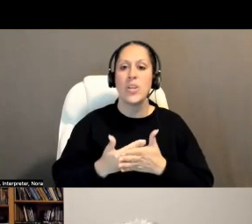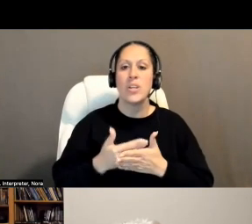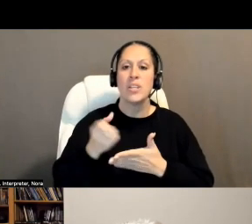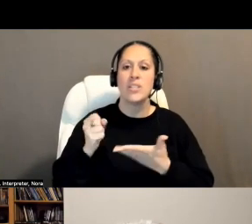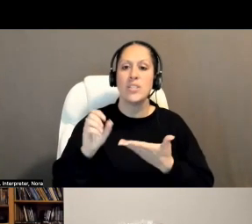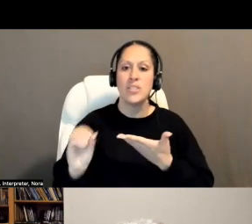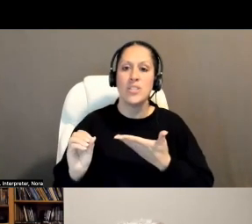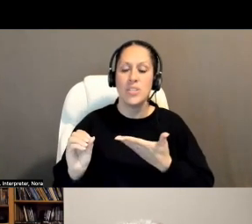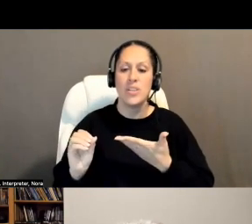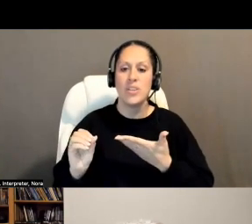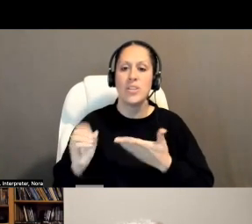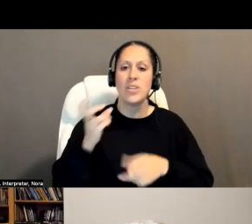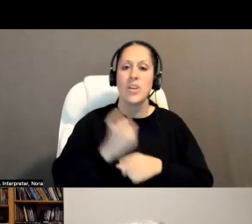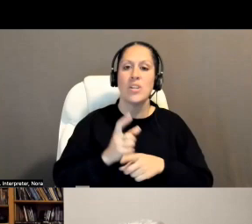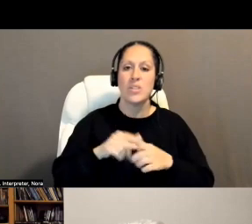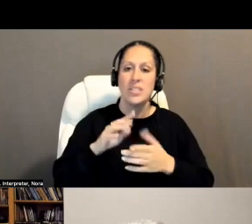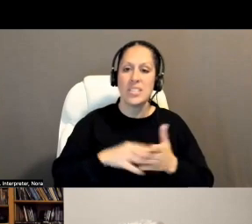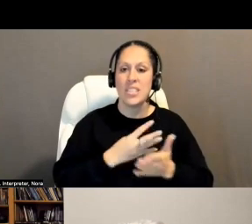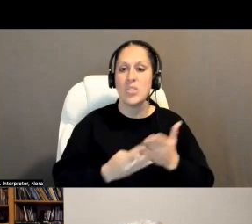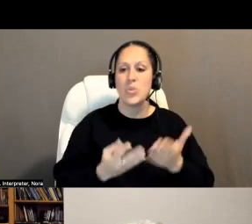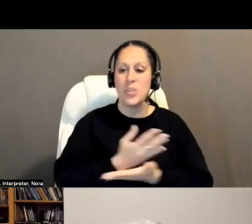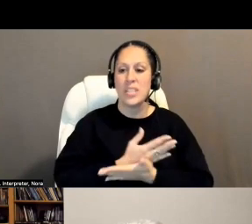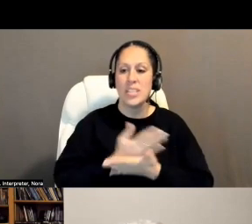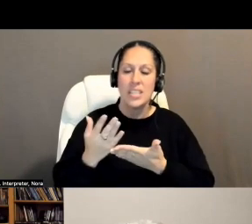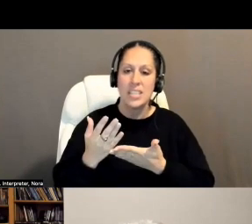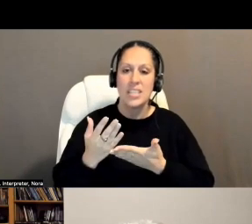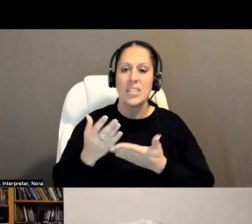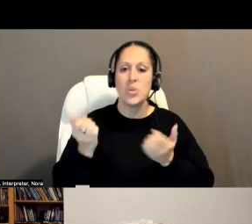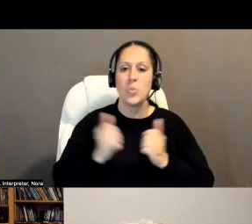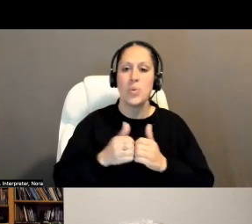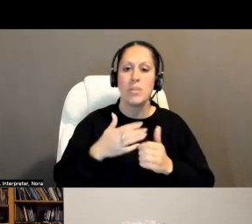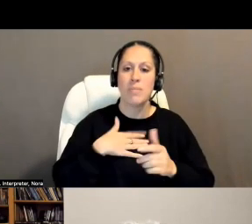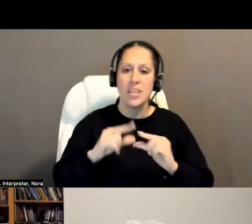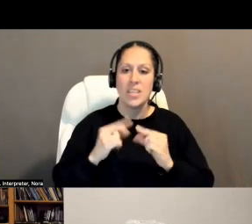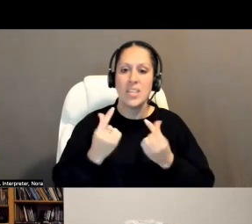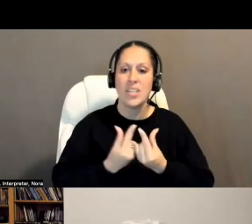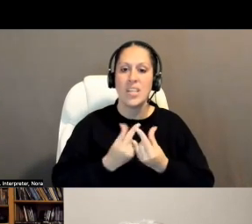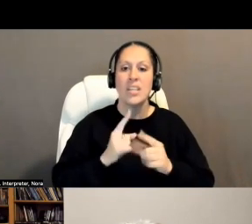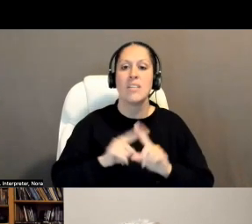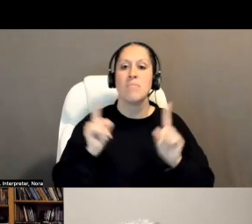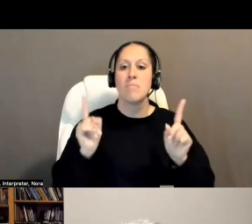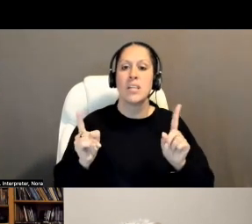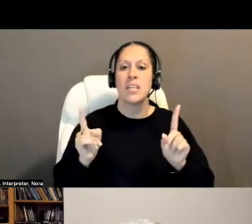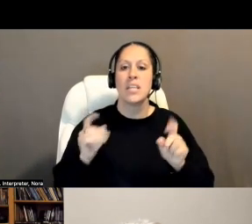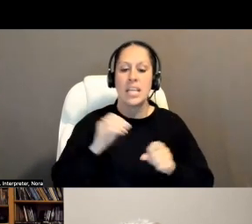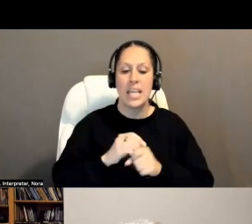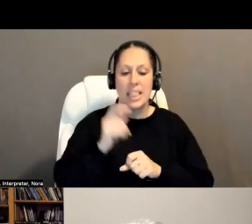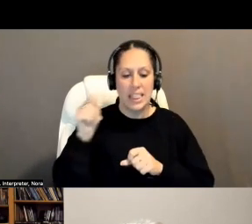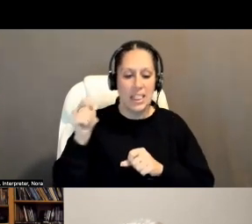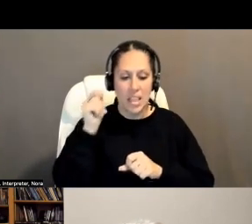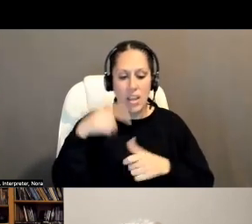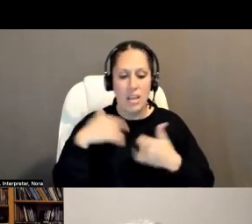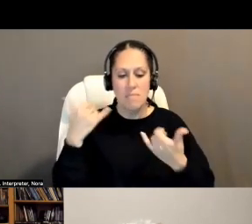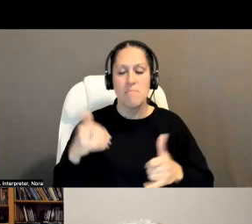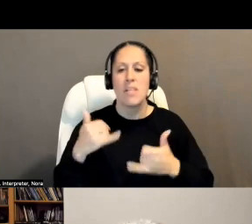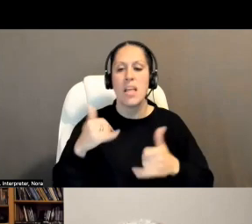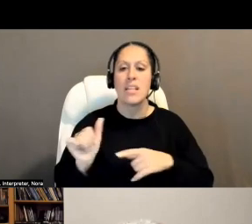it's hard to schedule things with my group, but in theory I play, just, in practice, it's